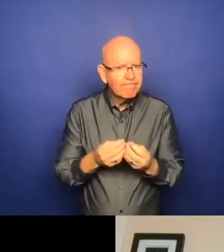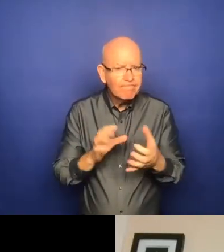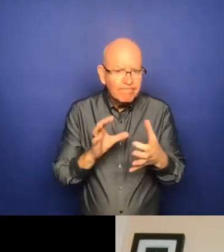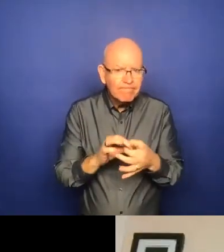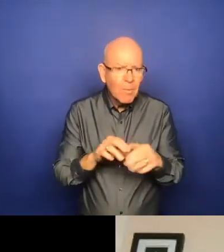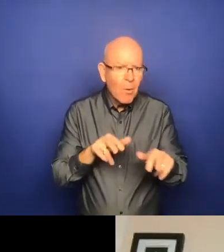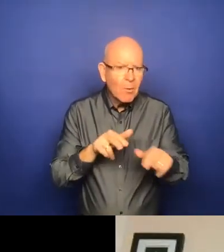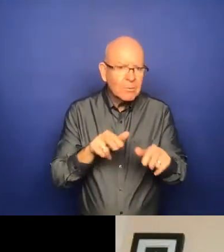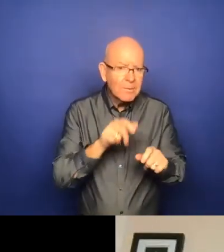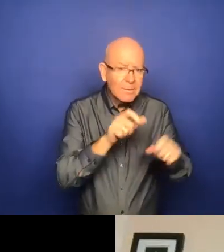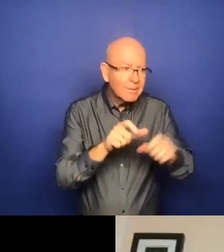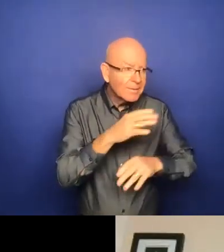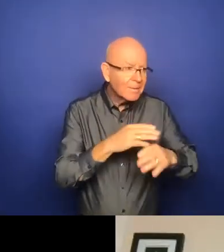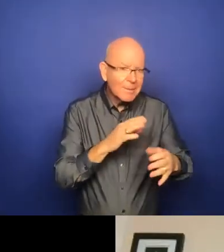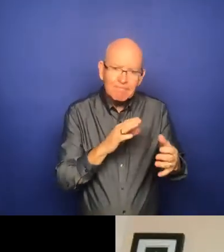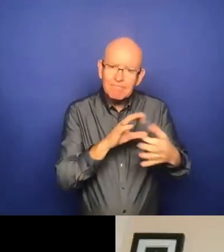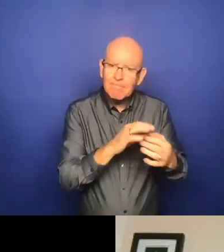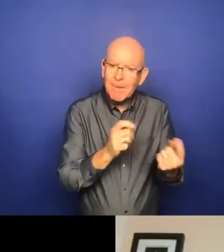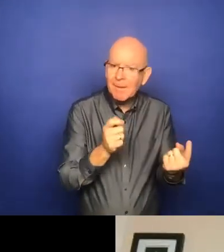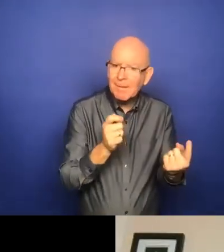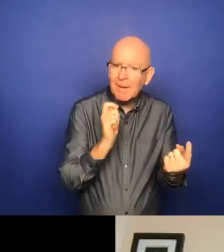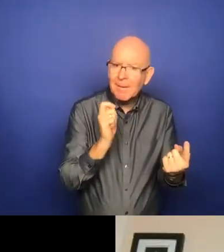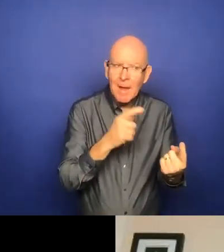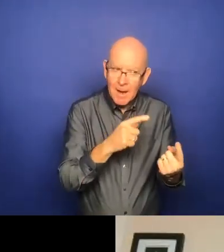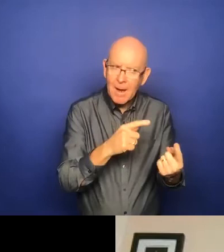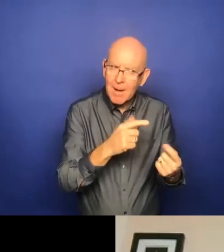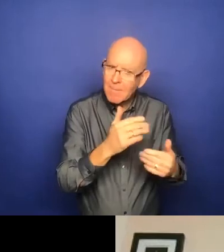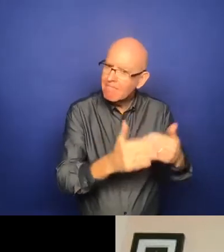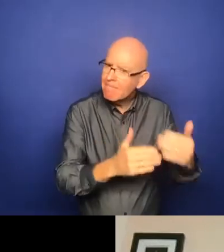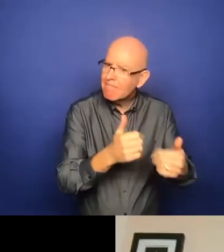of people with disabilities in Kenya are moving. It's so important to